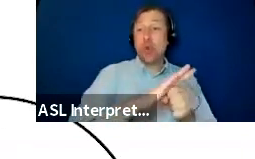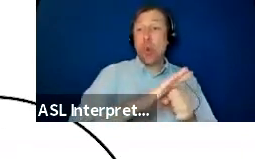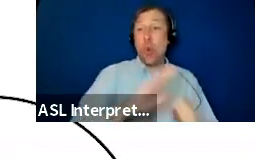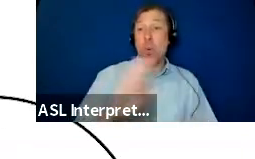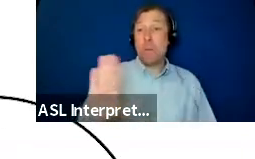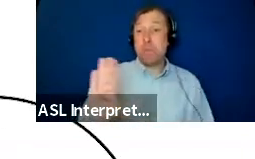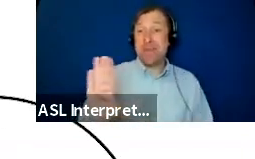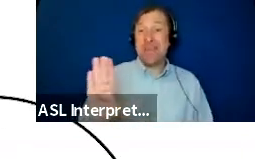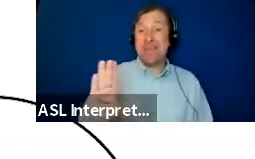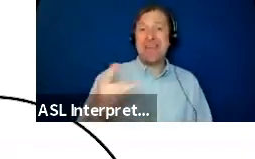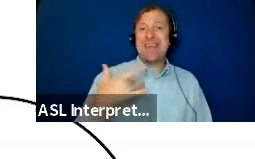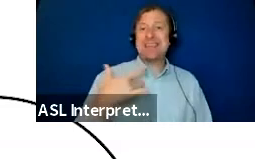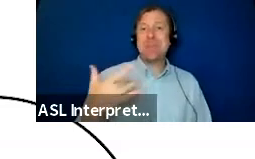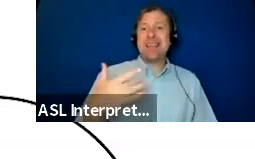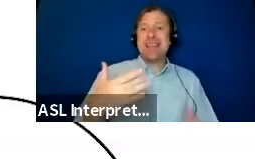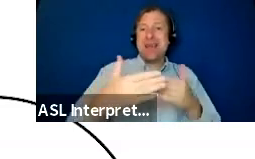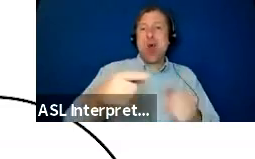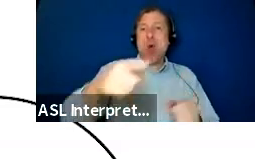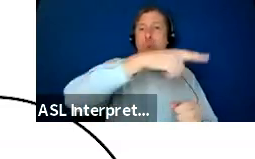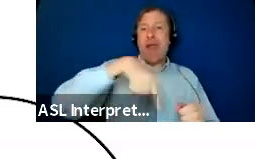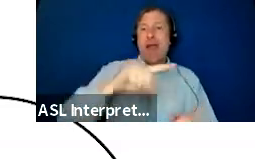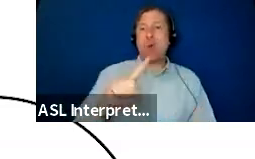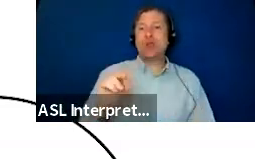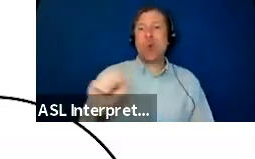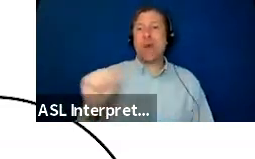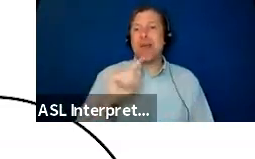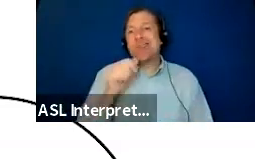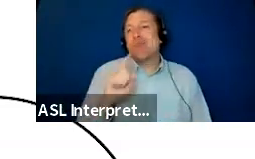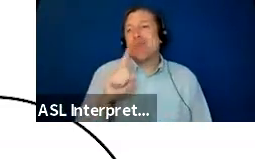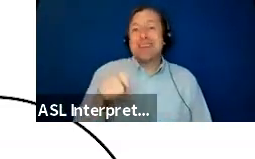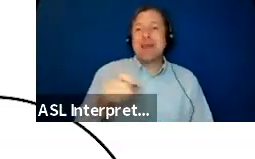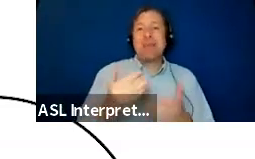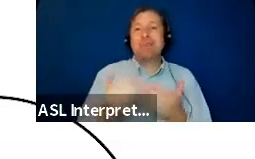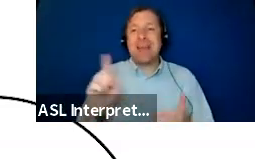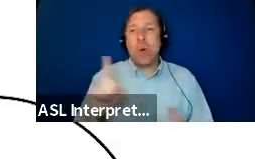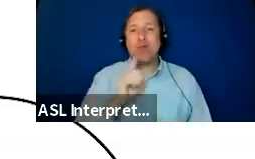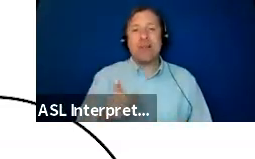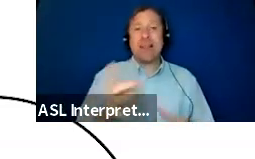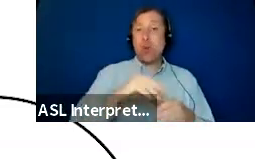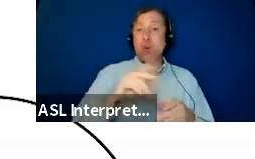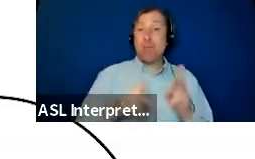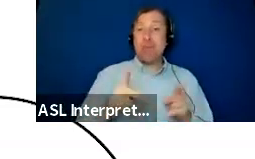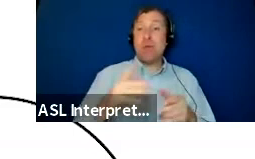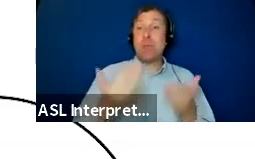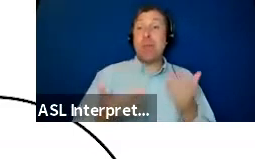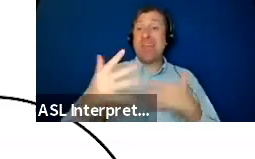although this doesn't necessarily have to surround zone A, it can be really anywhere. And this includes people who might interact with performers,